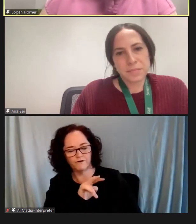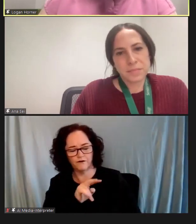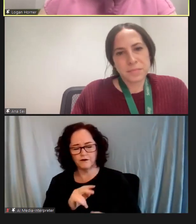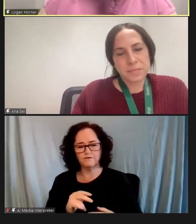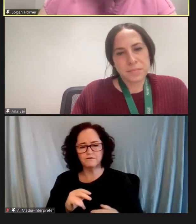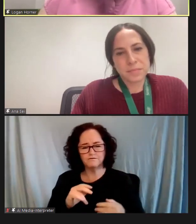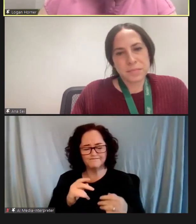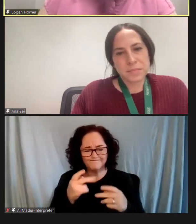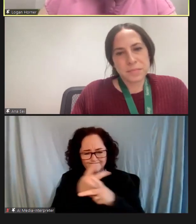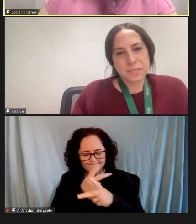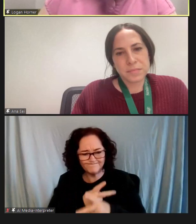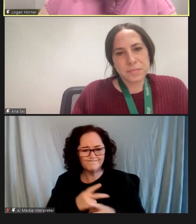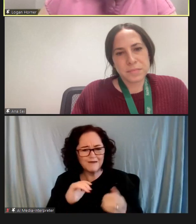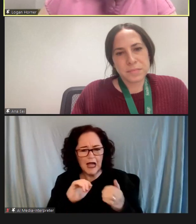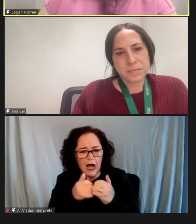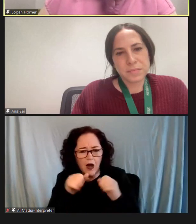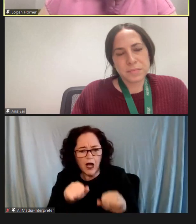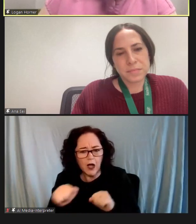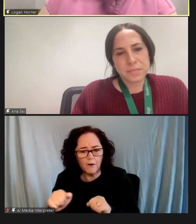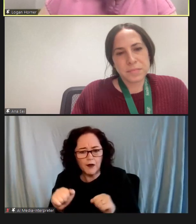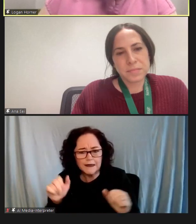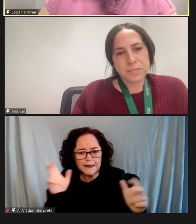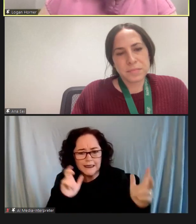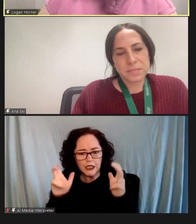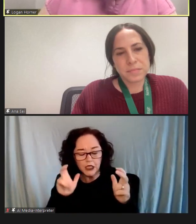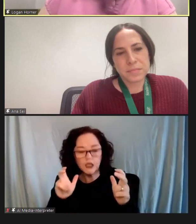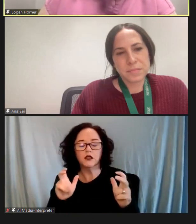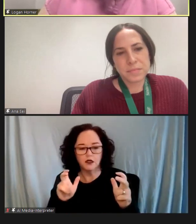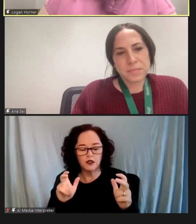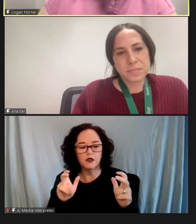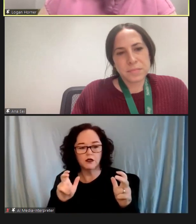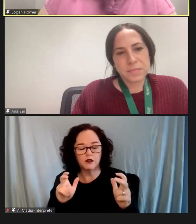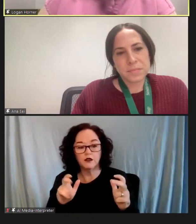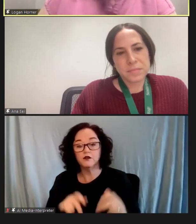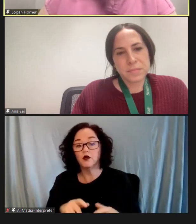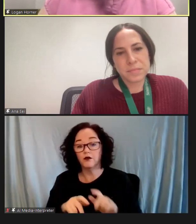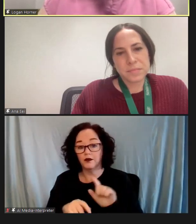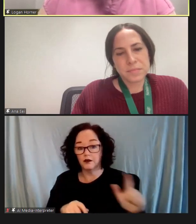what we find when we compromise in this